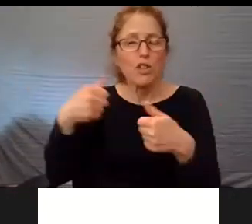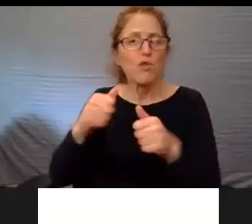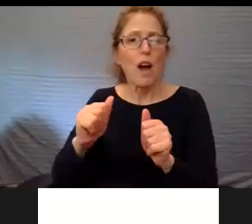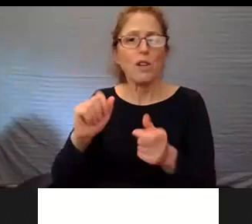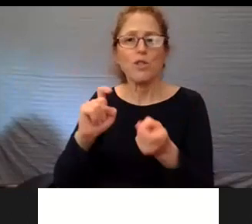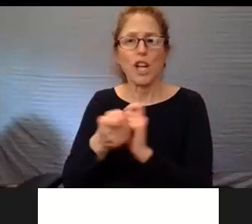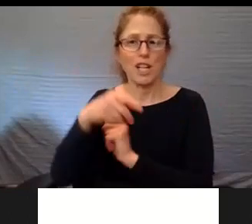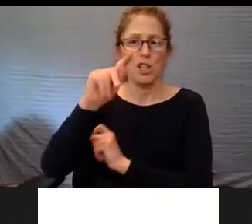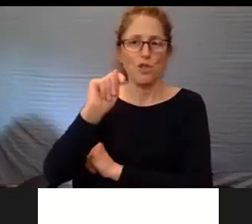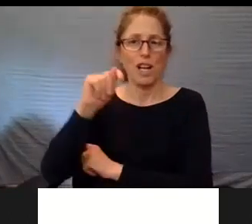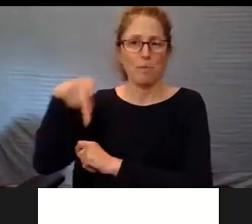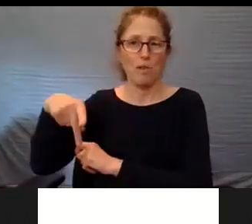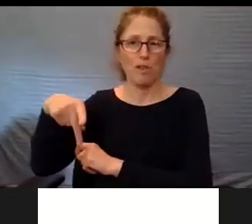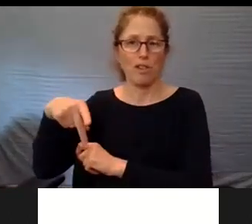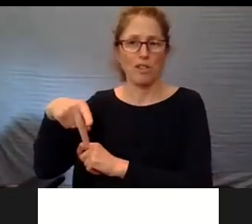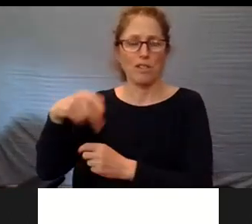rather than thinking about something we need to fight against.